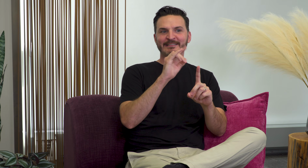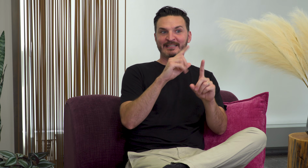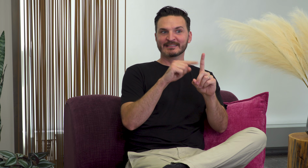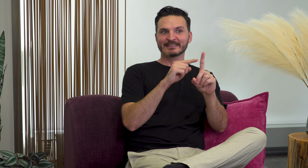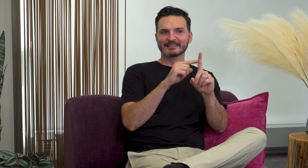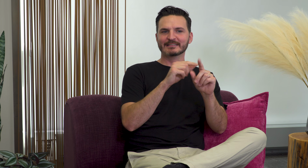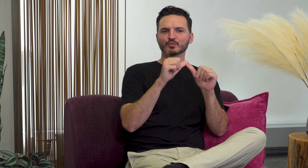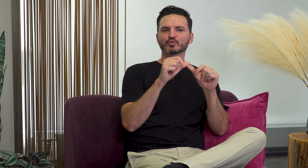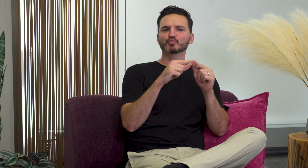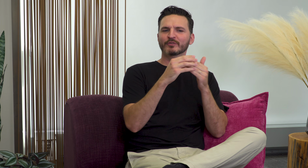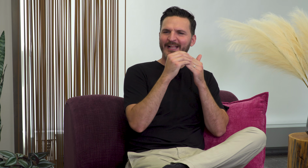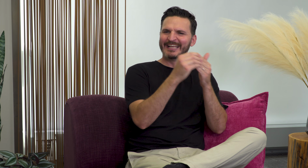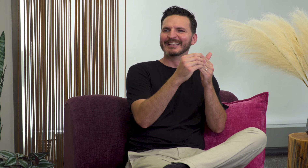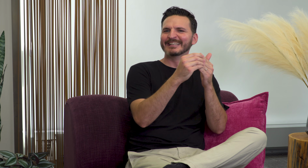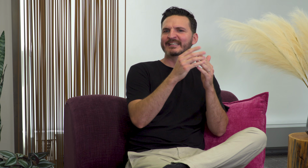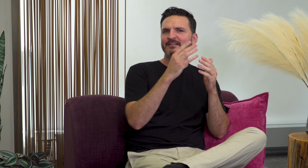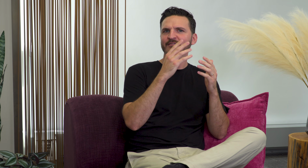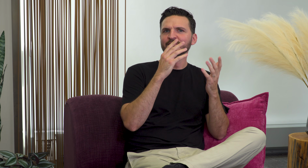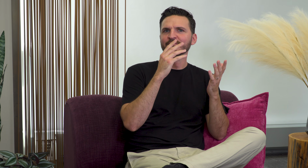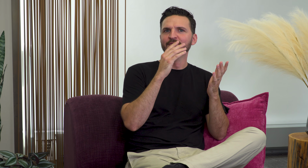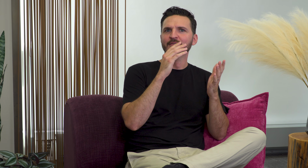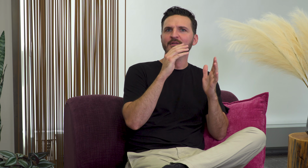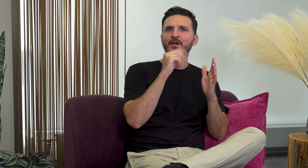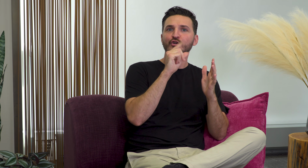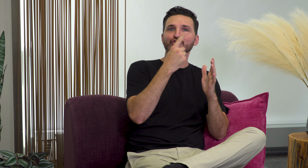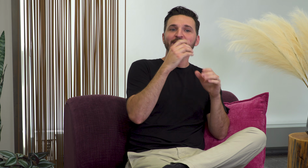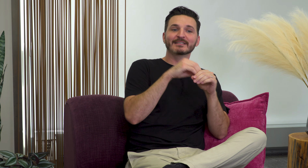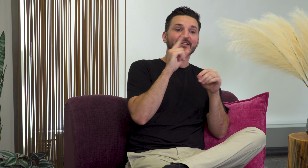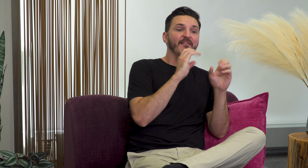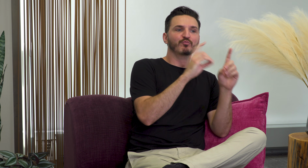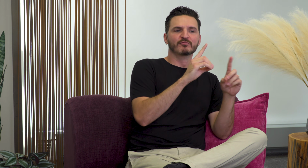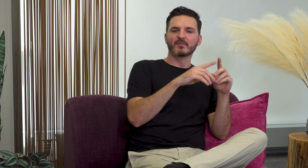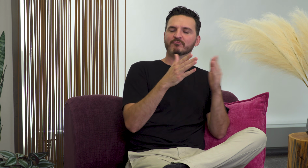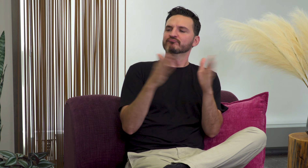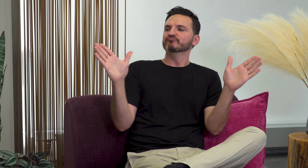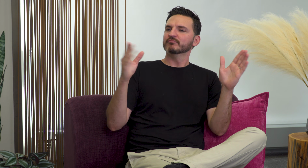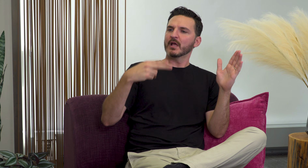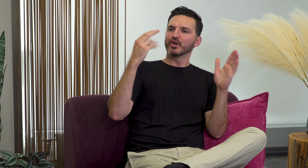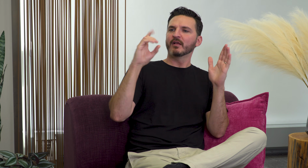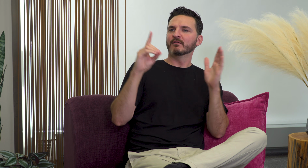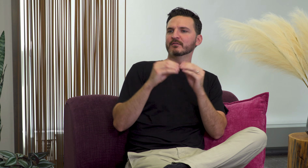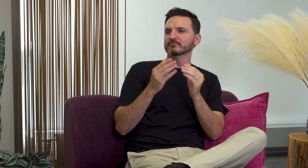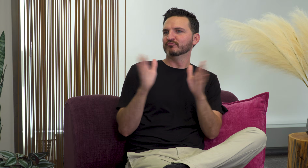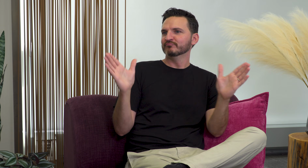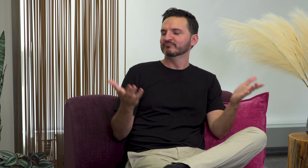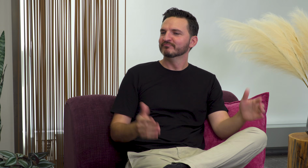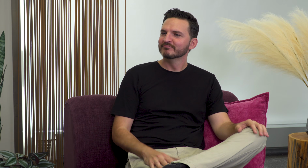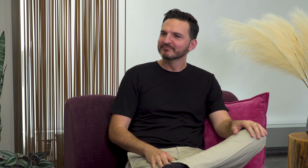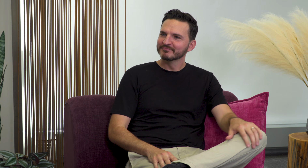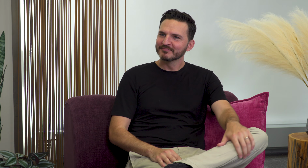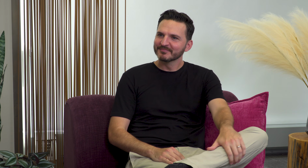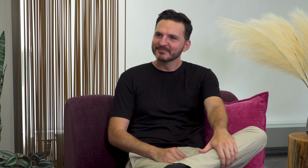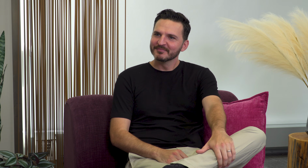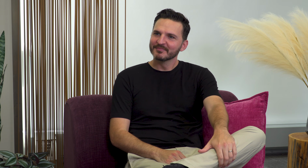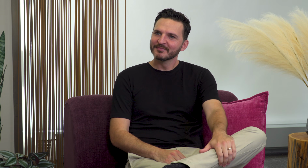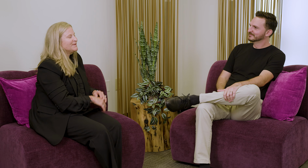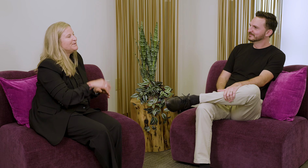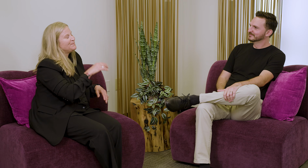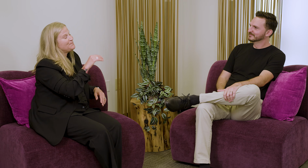Blake: I wanted to ask, “How do you see NTID continuing to lead not just within Deaf education, but across higher education?”